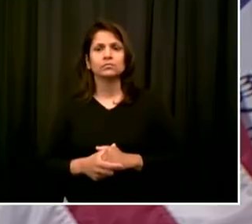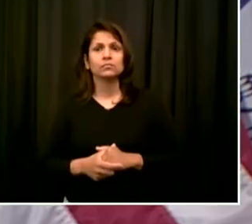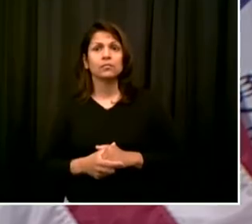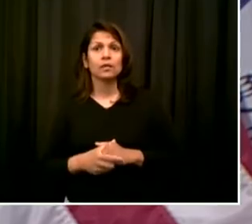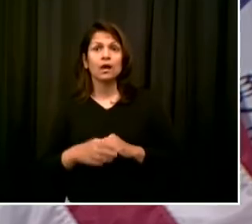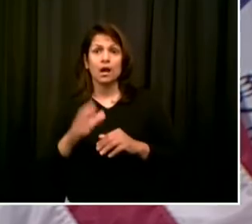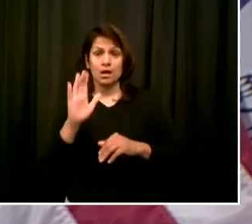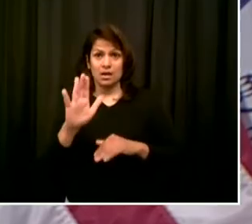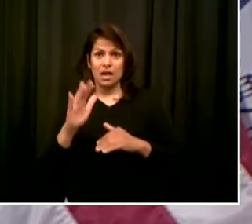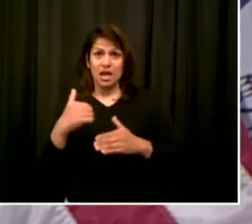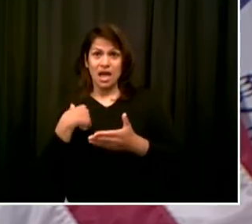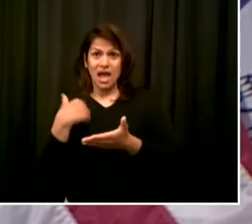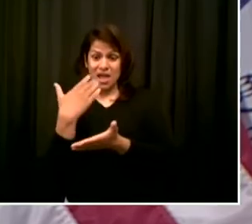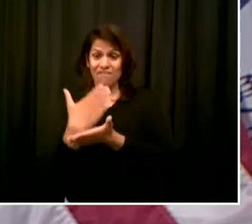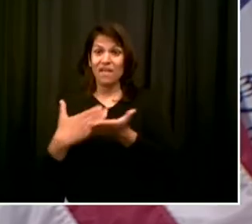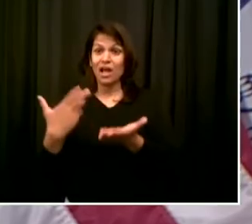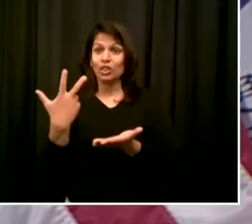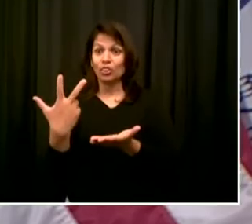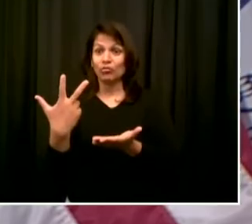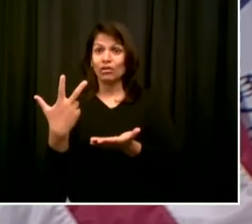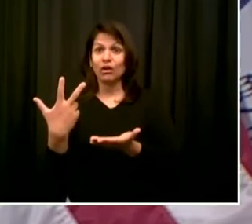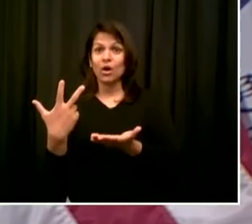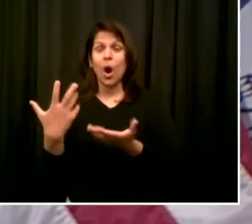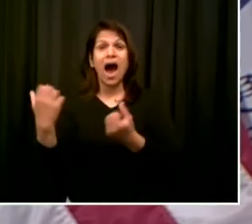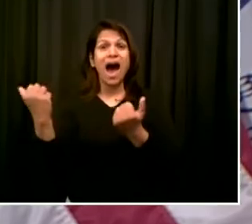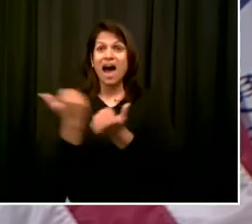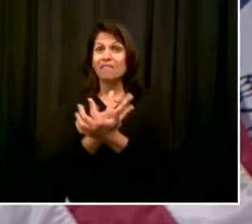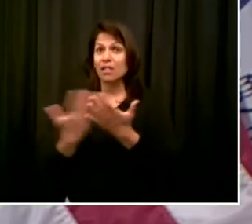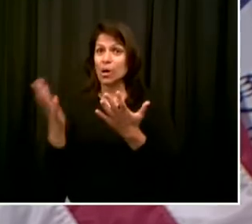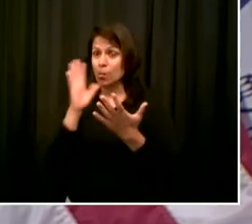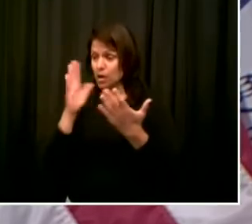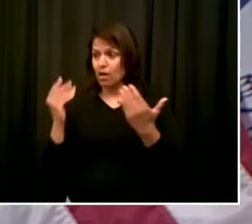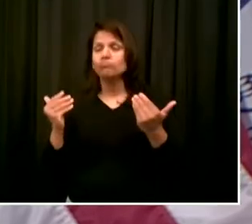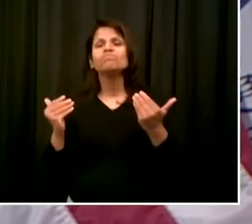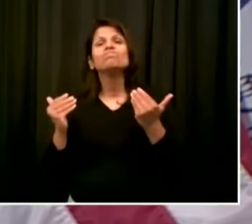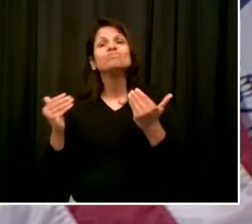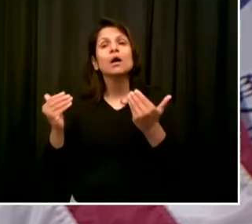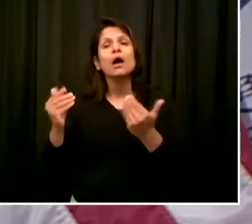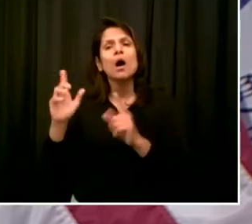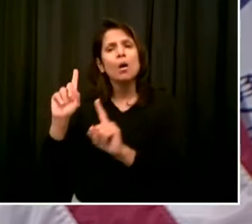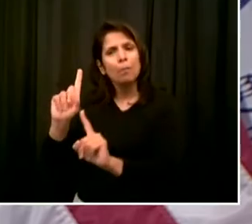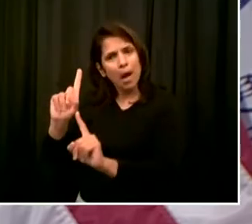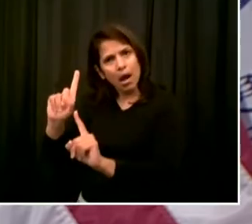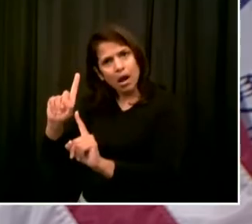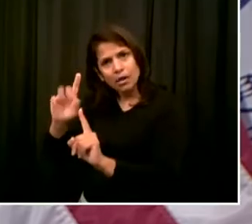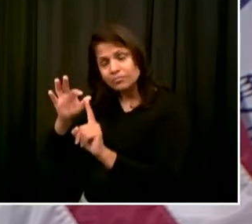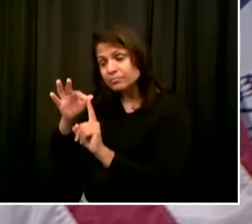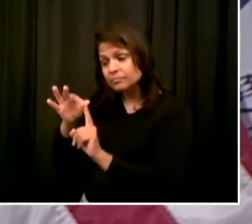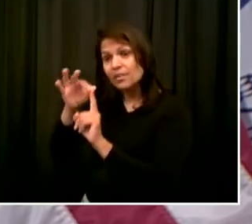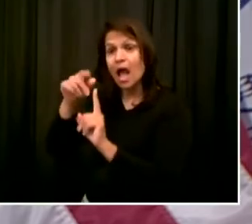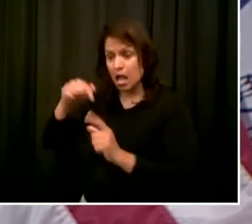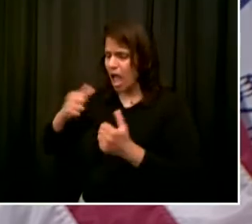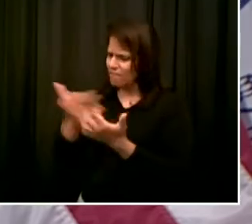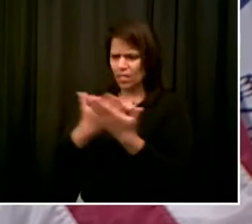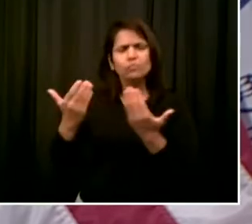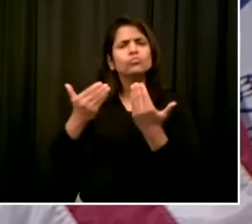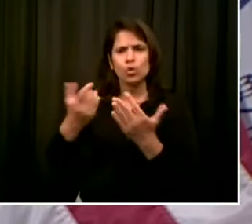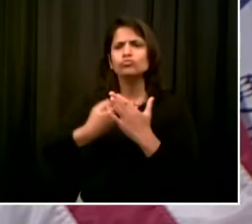WE WI MLLAKE ADJUSTMENTS. WE WILL HAVE MORE TO SAY IN THE NEXT DAY OR TWO TO CLARIFY BUT MY VIEW IS WE COULD GO INTO APHSE3 ON ALL THE OTHER ONFRTS